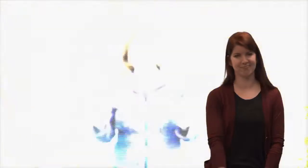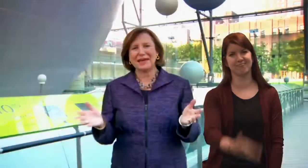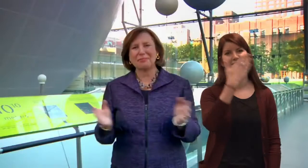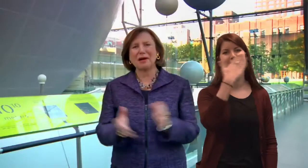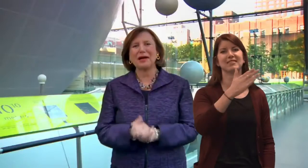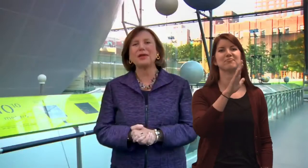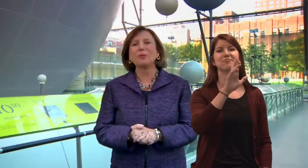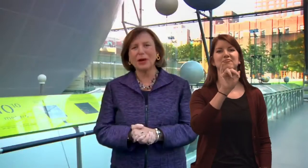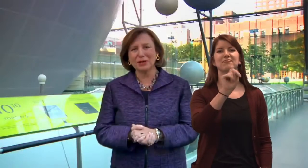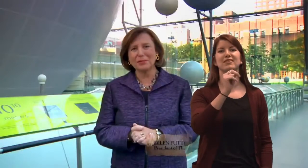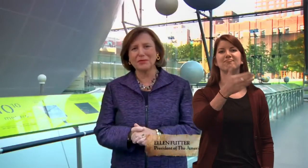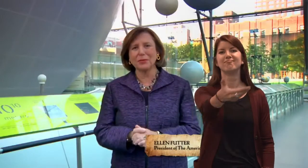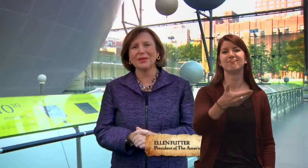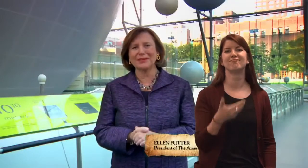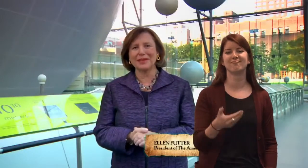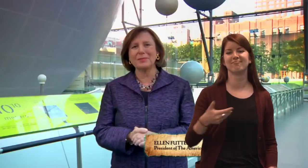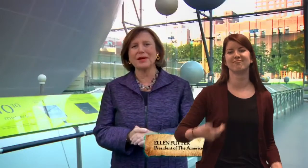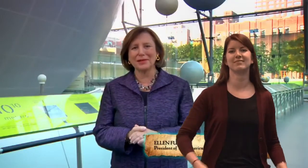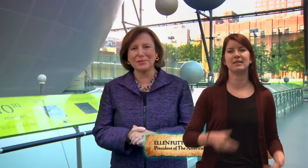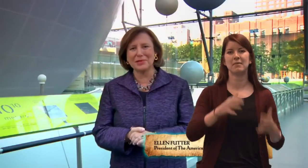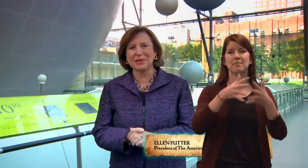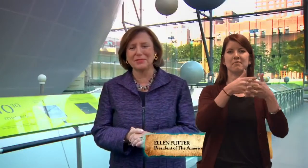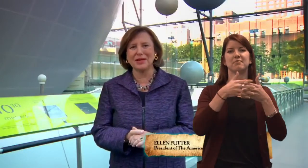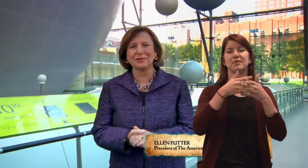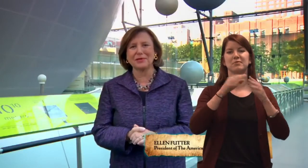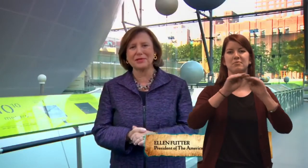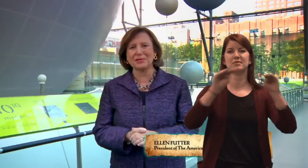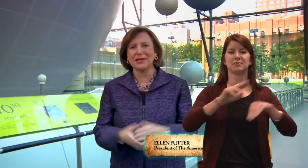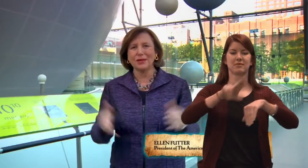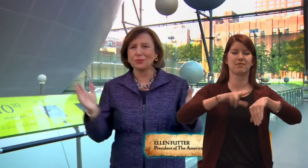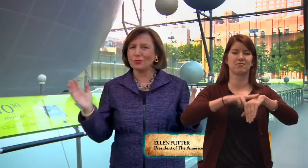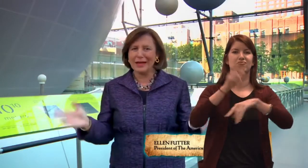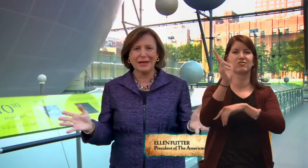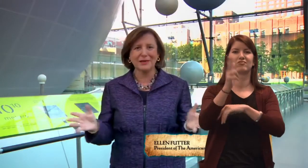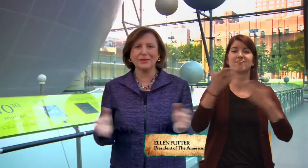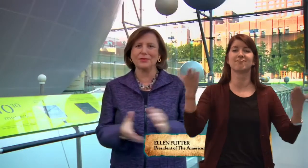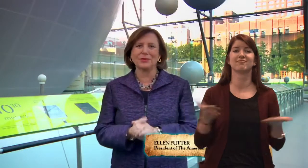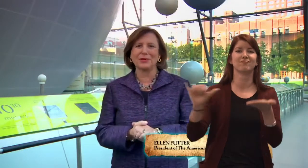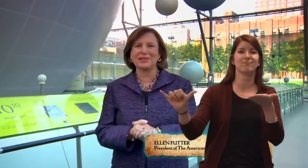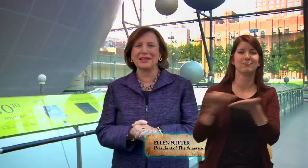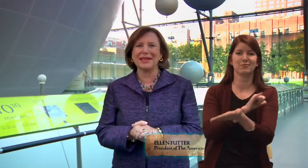Thanks Brian, and welcome everyone to the American Museum of Natural History right here in New York City.